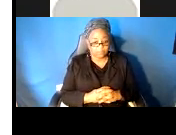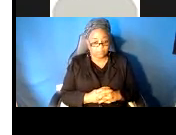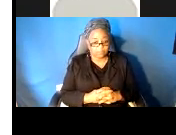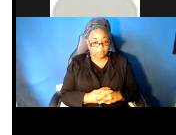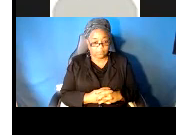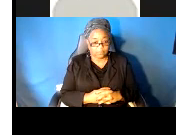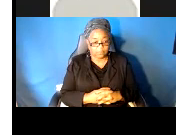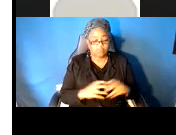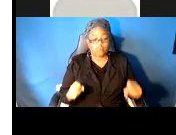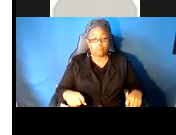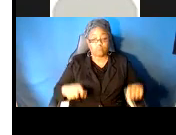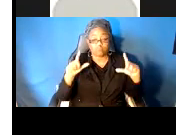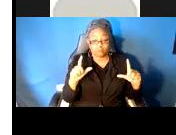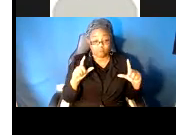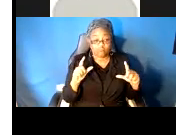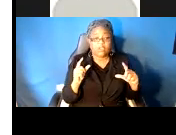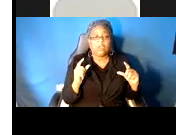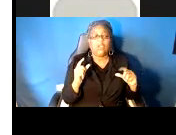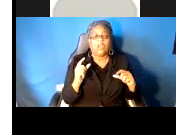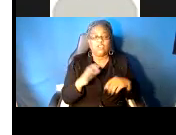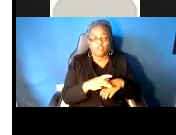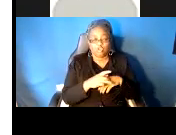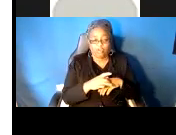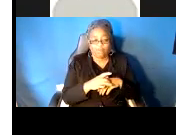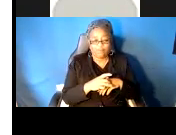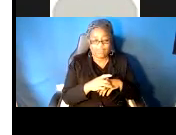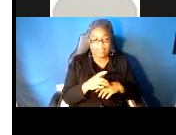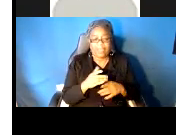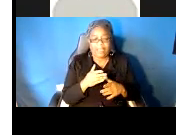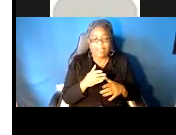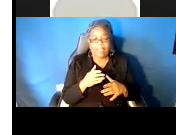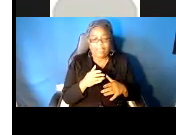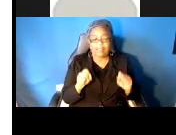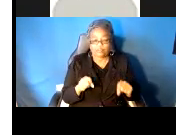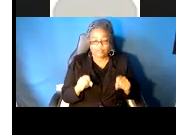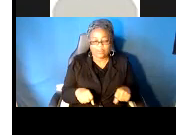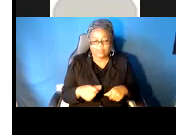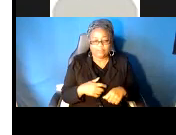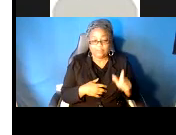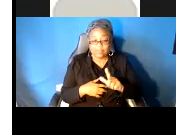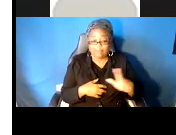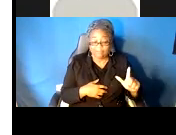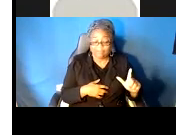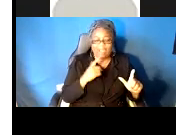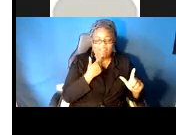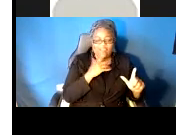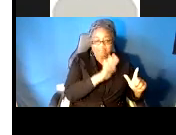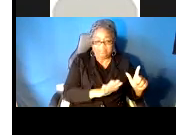This slide is called Geographic Eligibility and to the left, there is a map of MRAC's geographical region